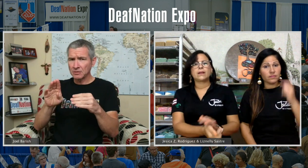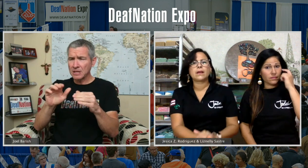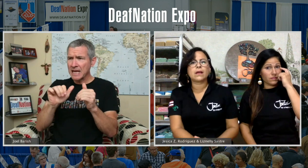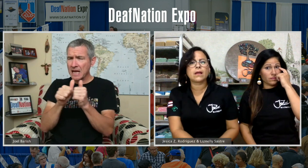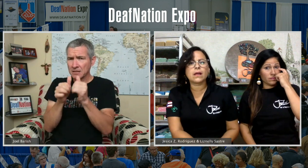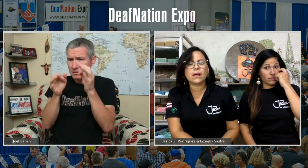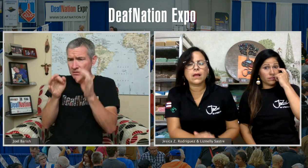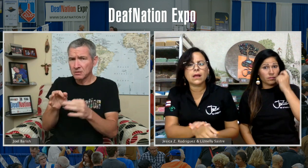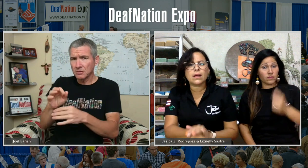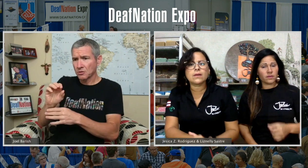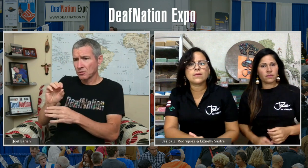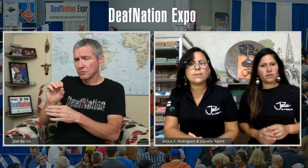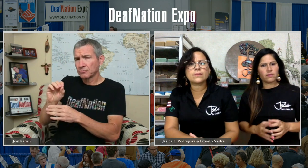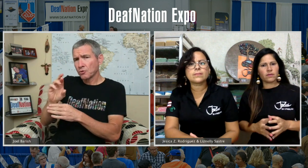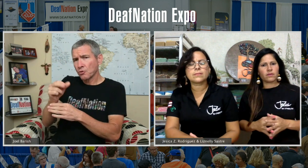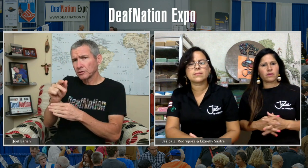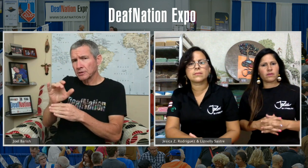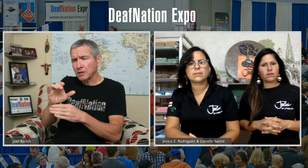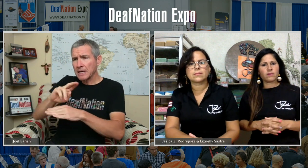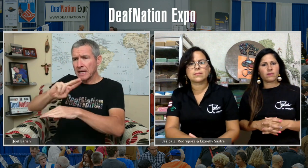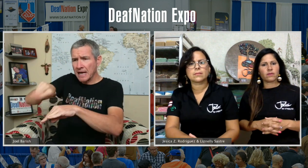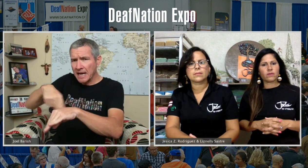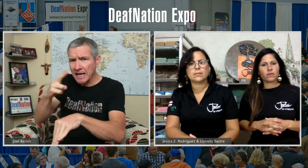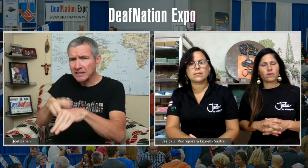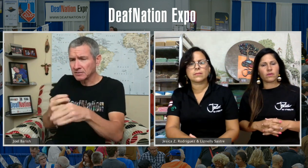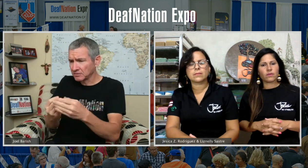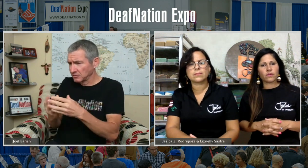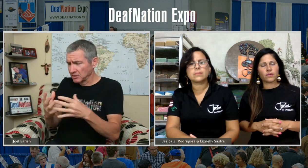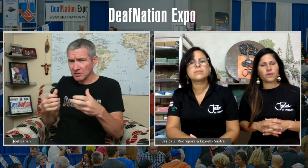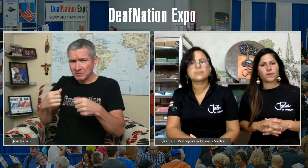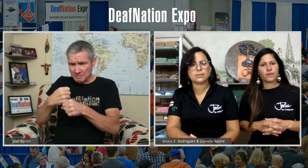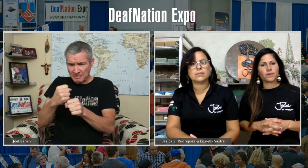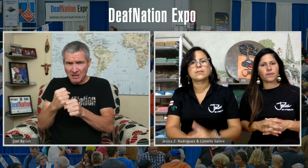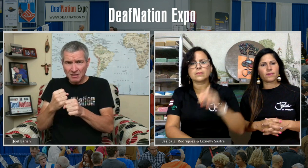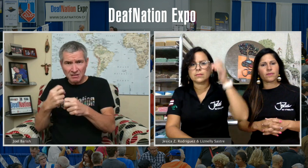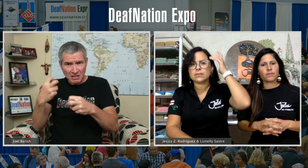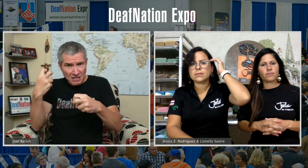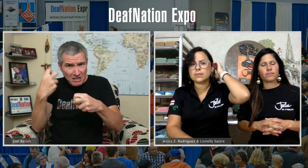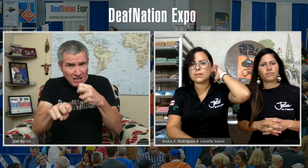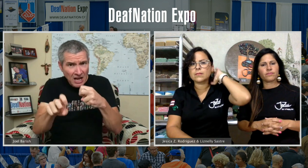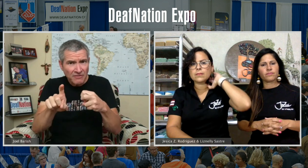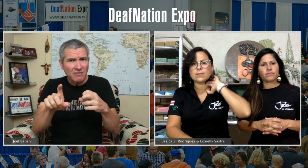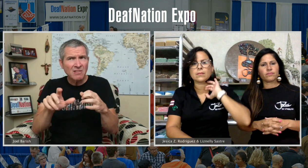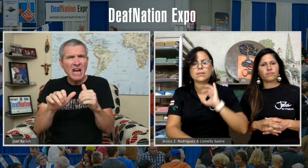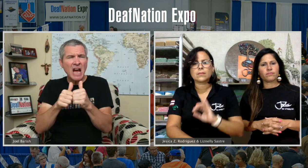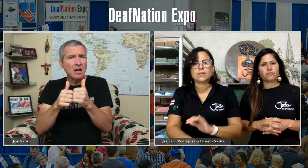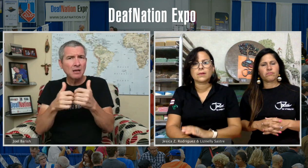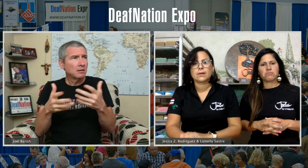but how did you decide to go with organic, natural ingredients? Is it tough to make?